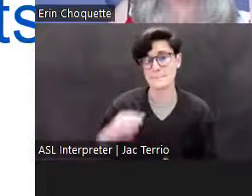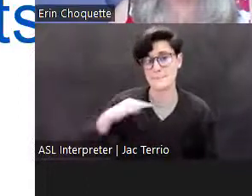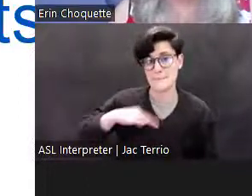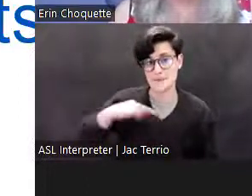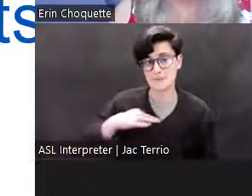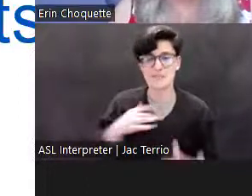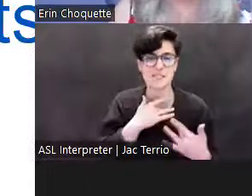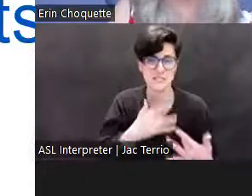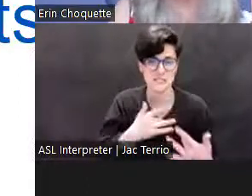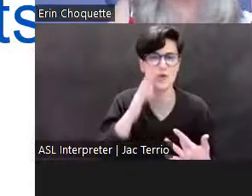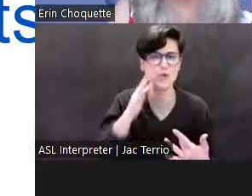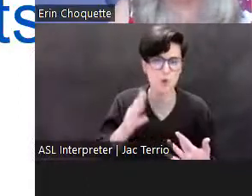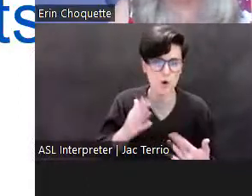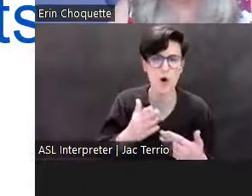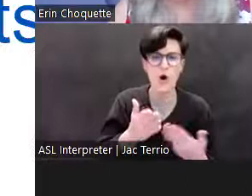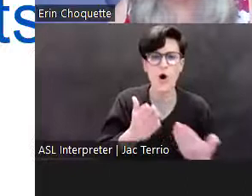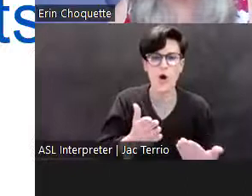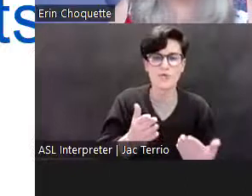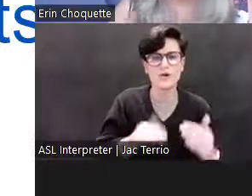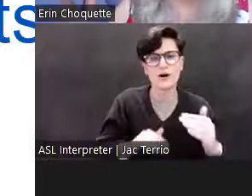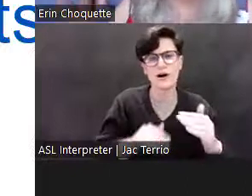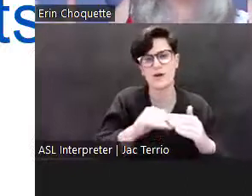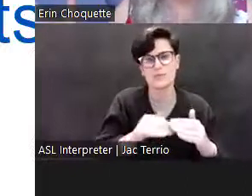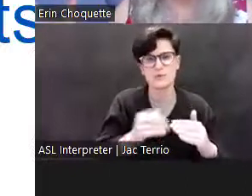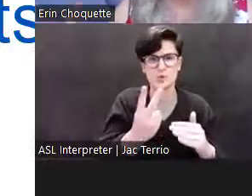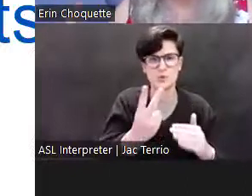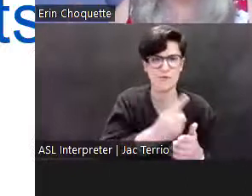for 12 weeks in a 12 month. 15:51:27 Period for one or more leave reasons